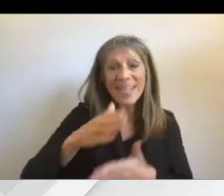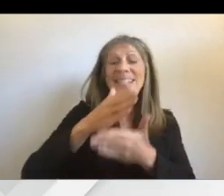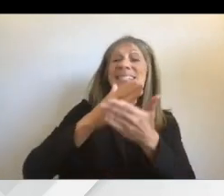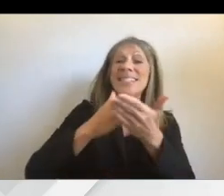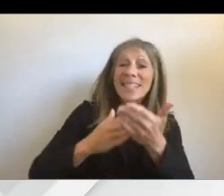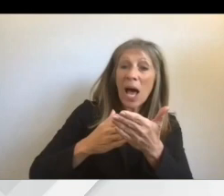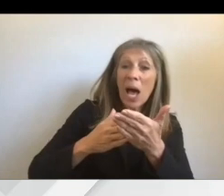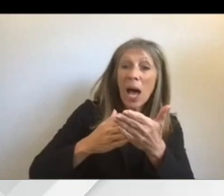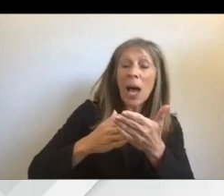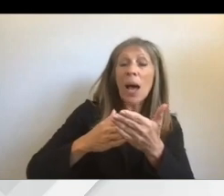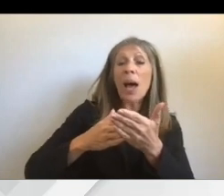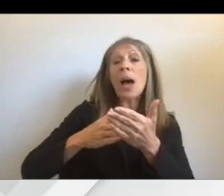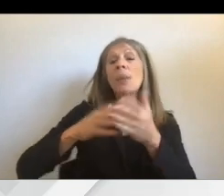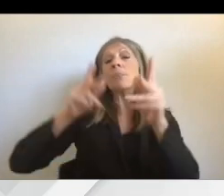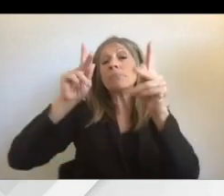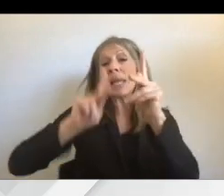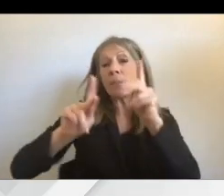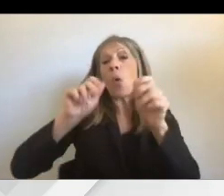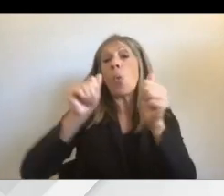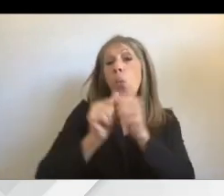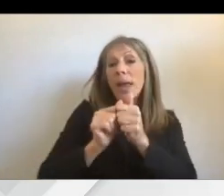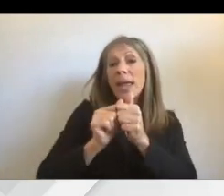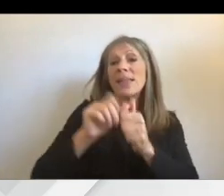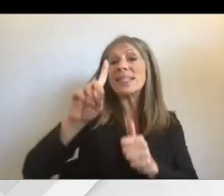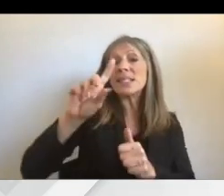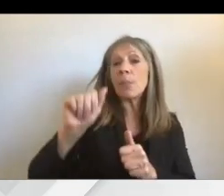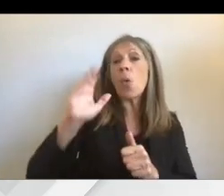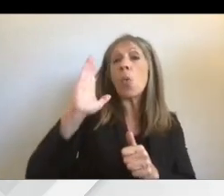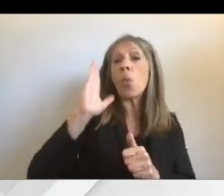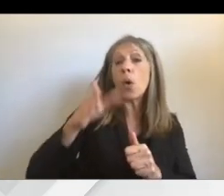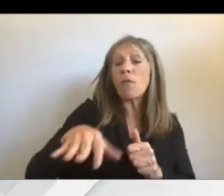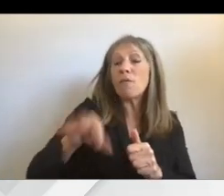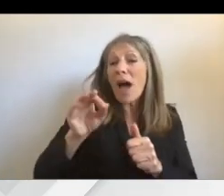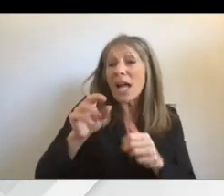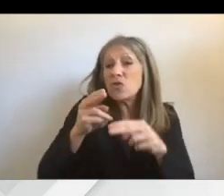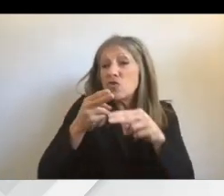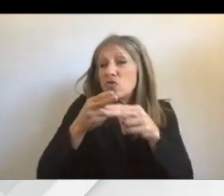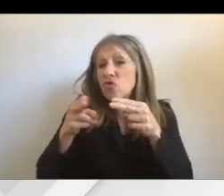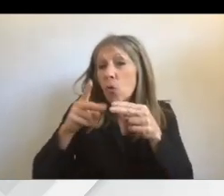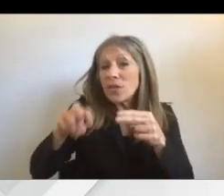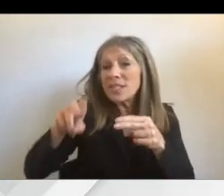disabilities will find a short set of stairs more usable than a long ramp.